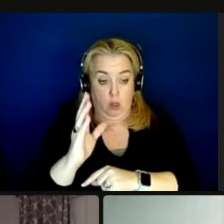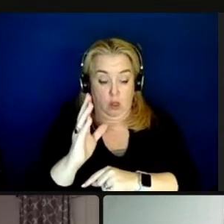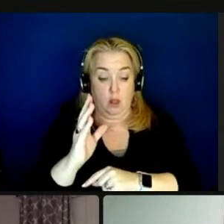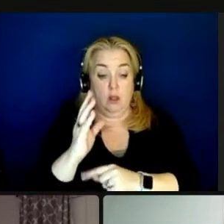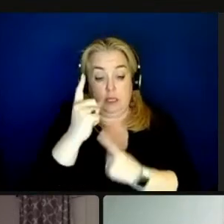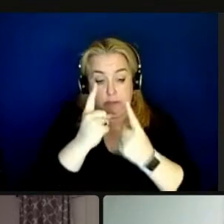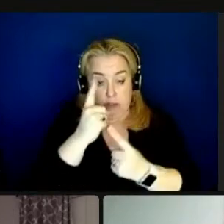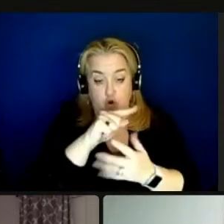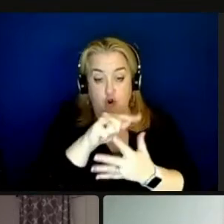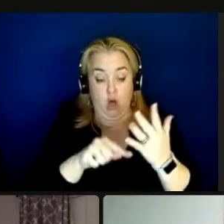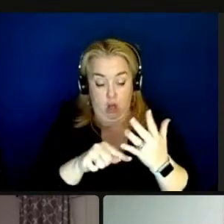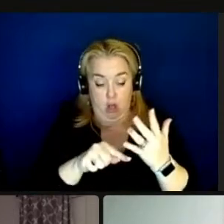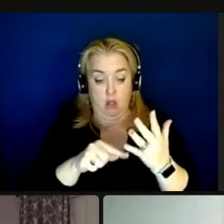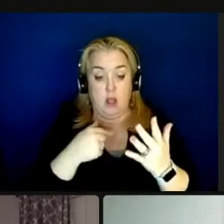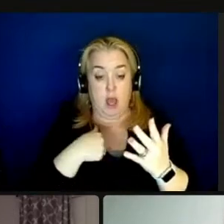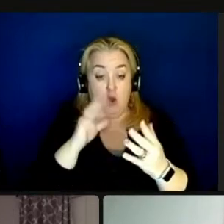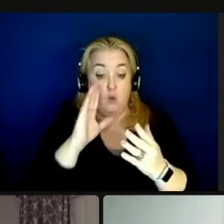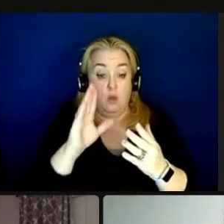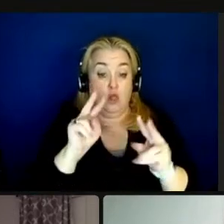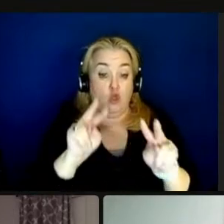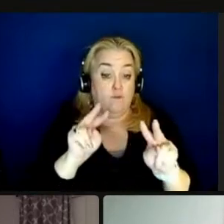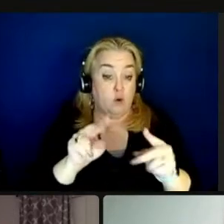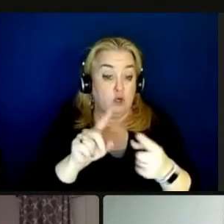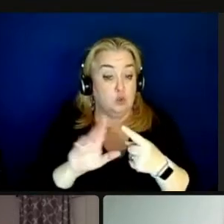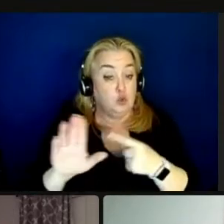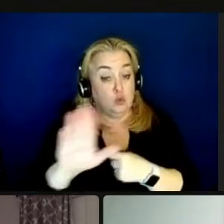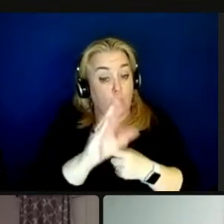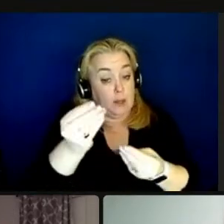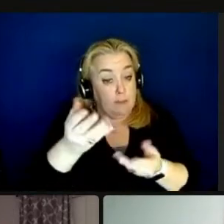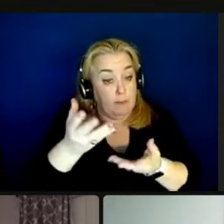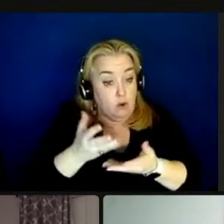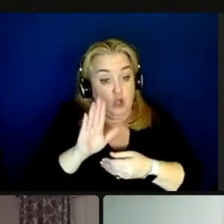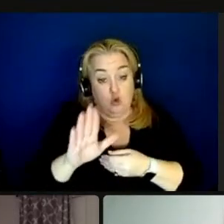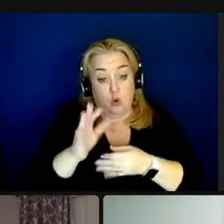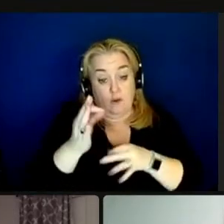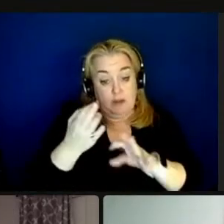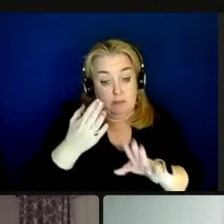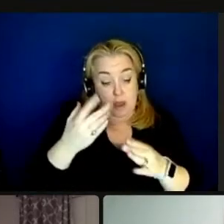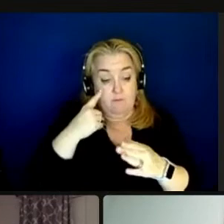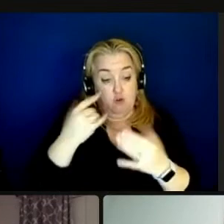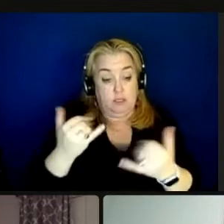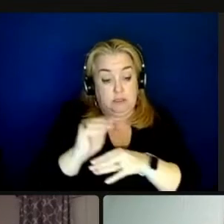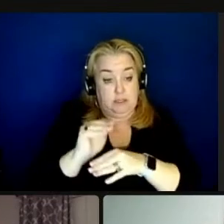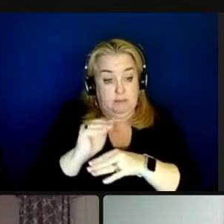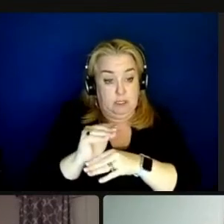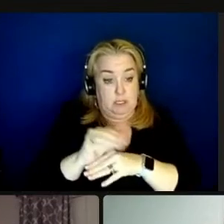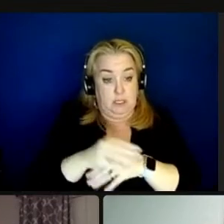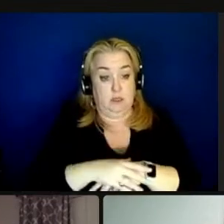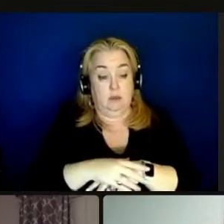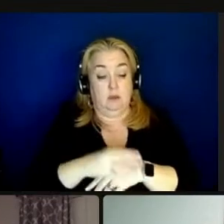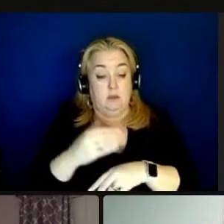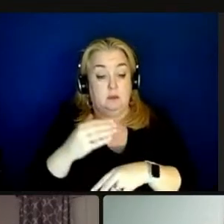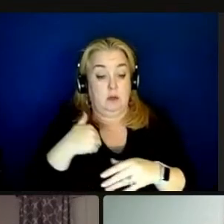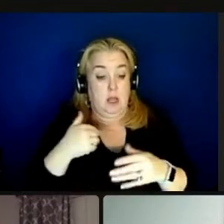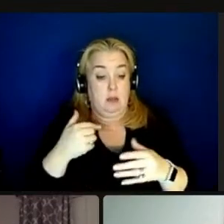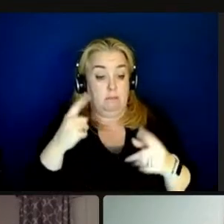THE BUDGET THAT I WILL PRESENT TO YOU IN APRIL.